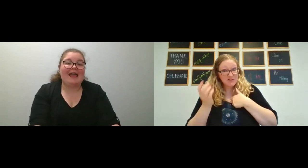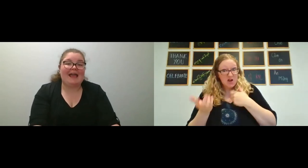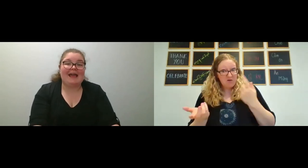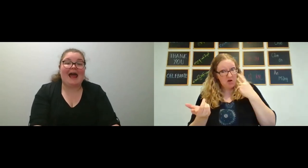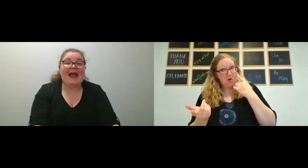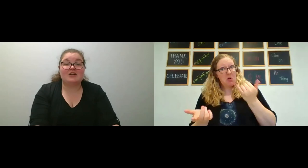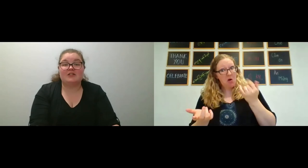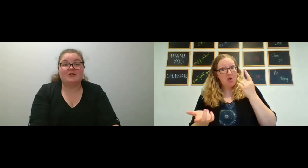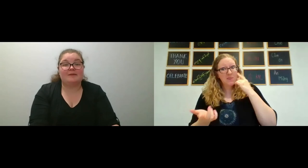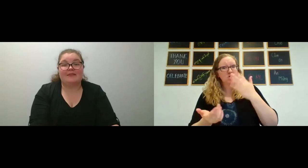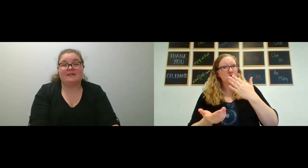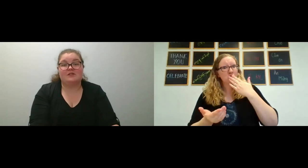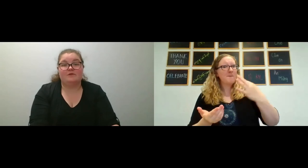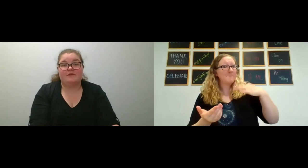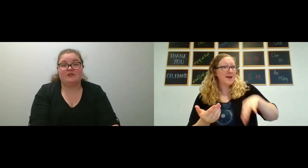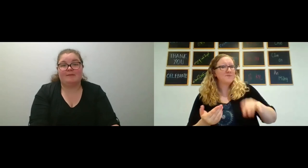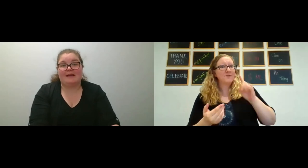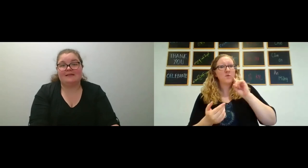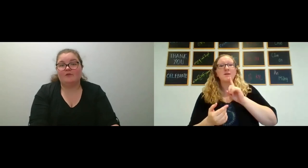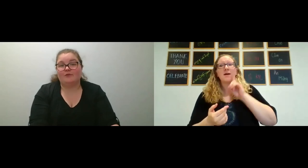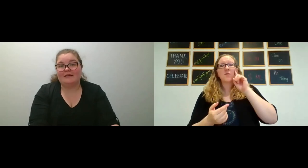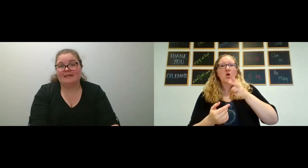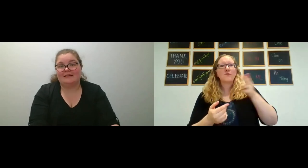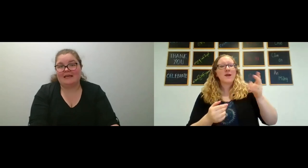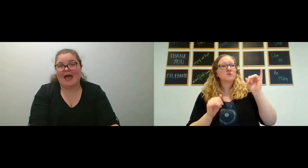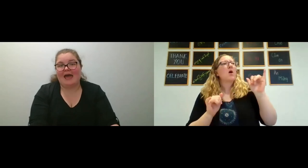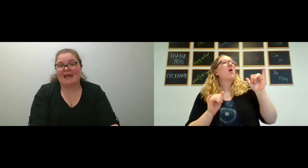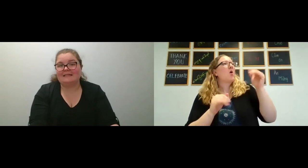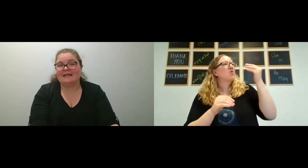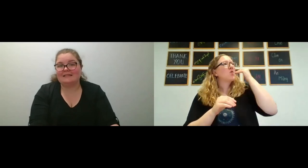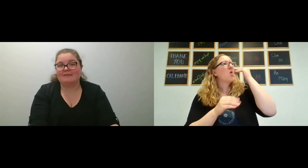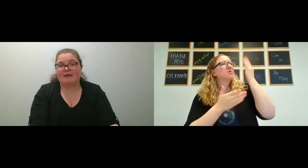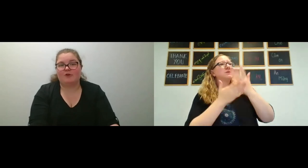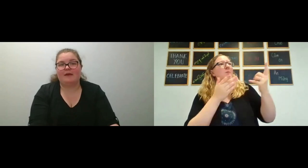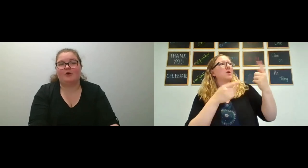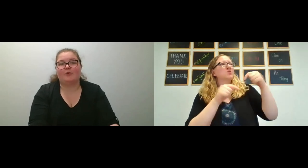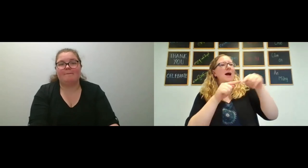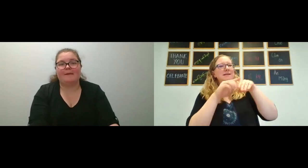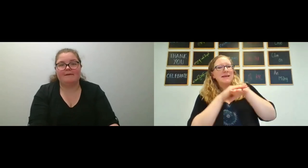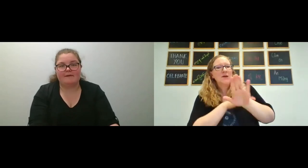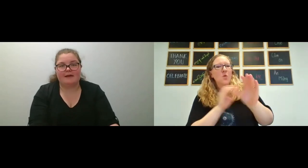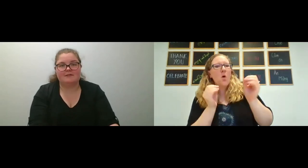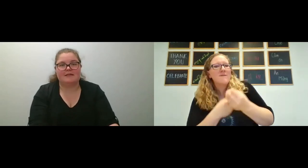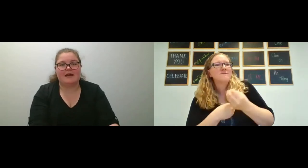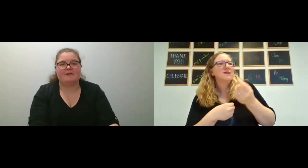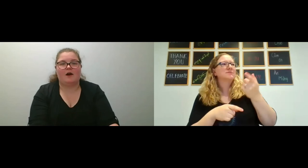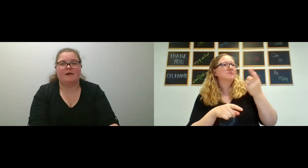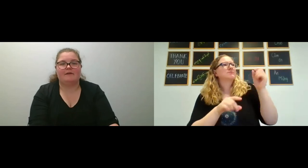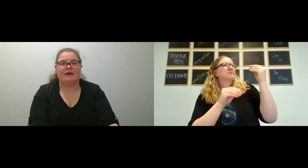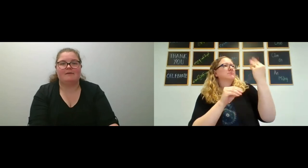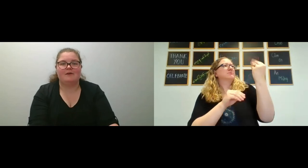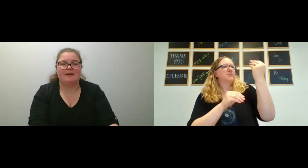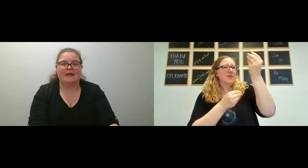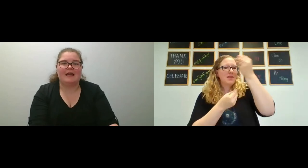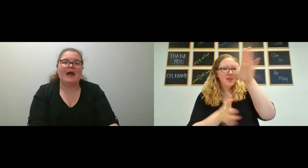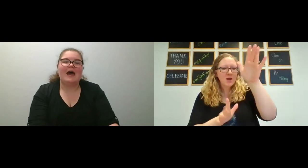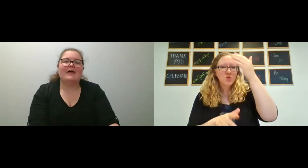and I actually learned about this new feature myself recently and it does seem like it would be a great benefit to the Deaf and hard of hearing community